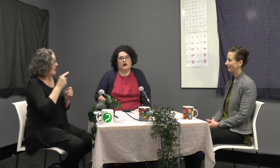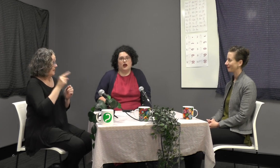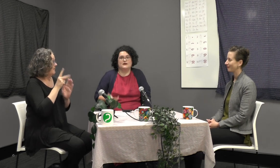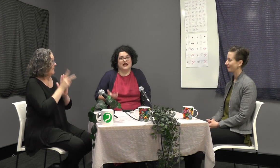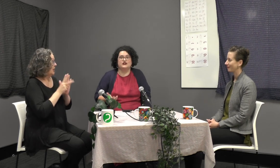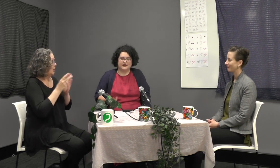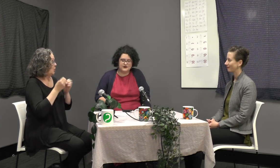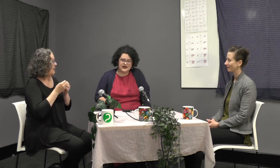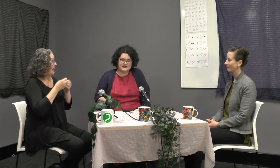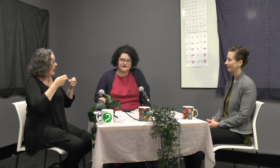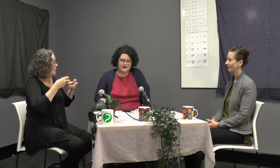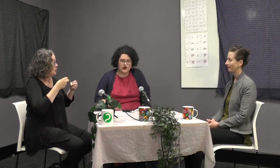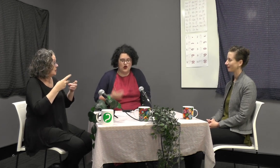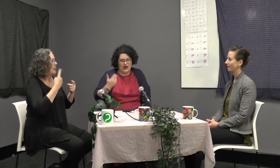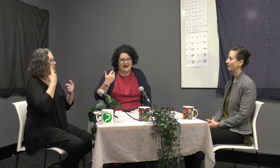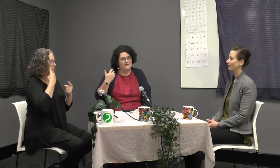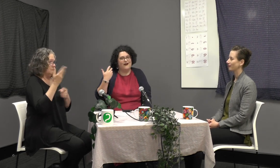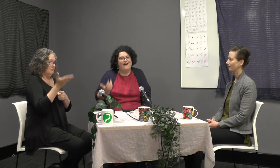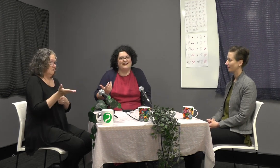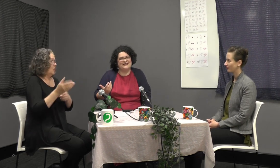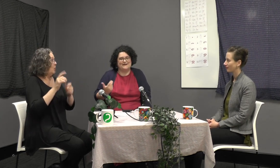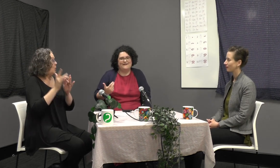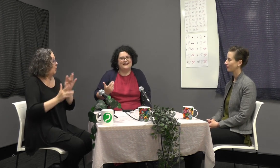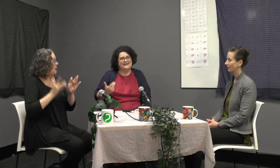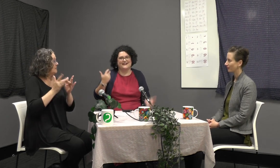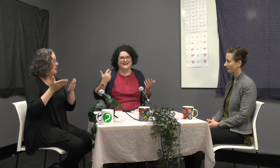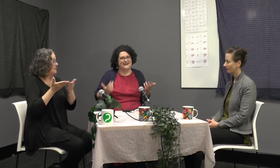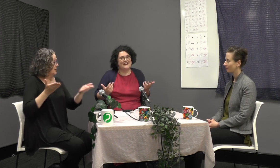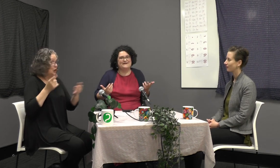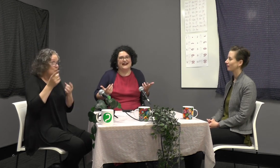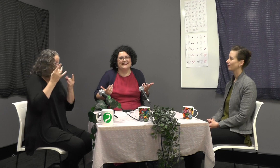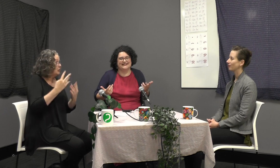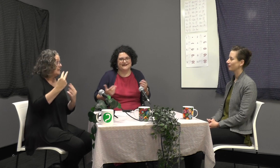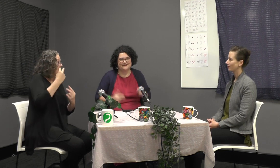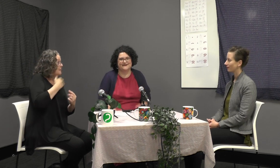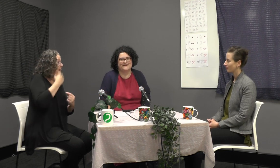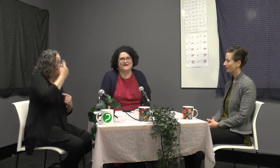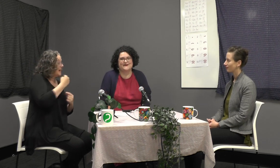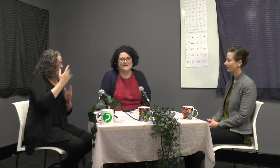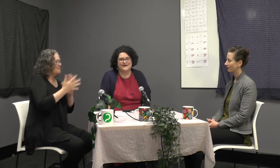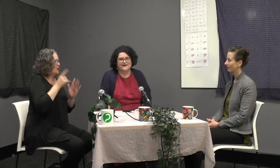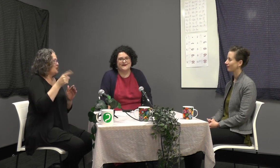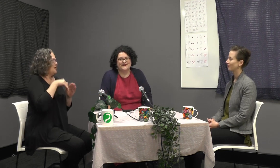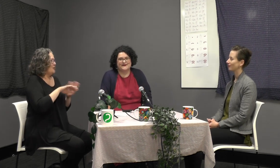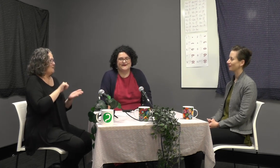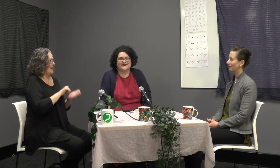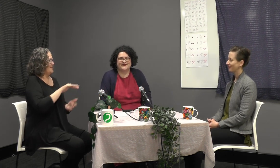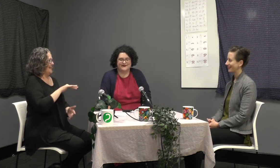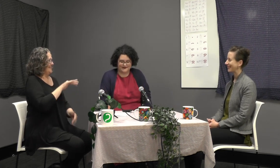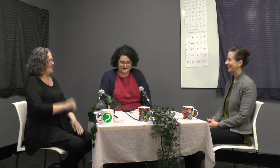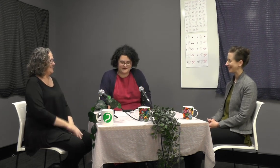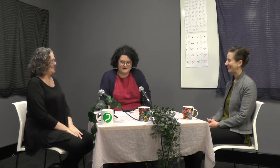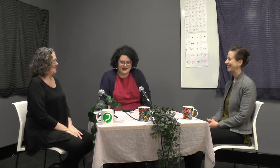If you’re already seeing my face, you’re in the right spot!